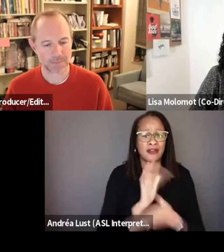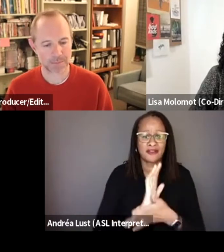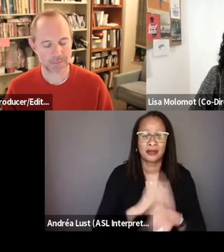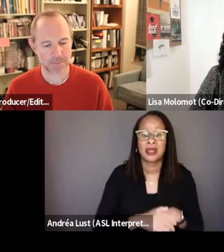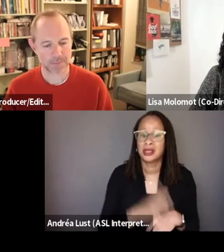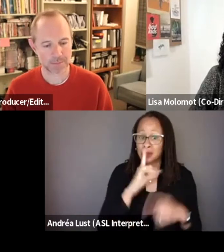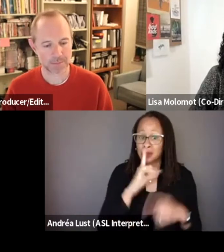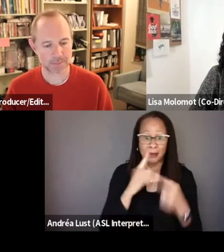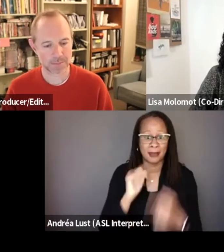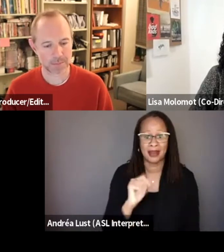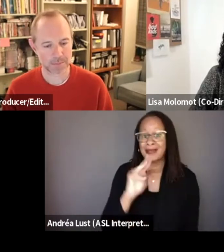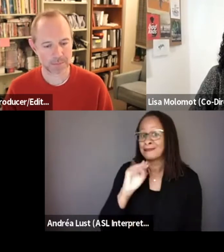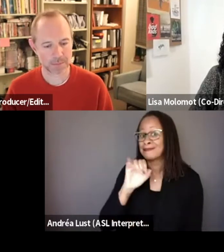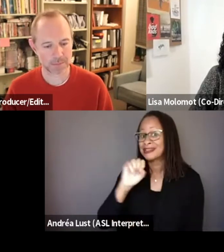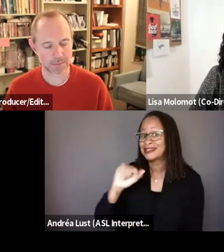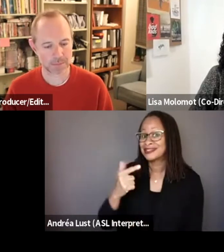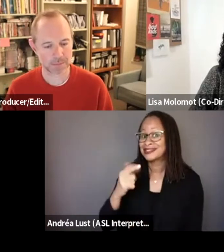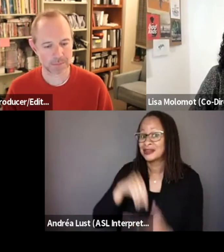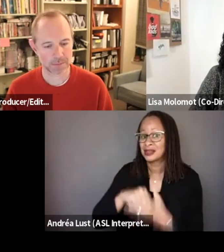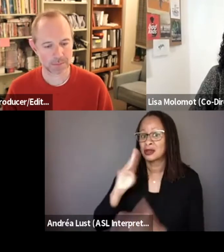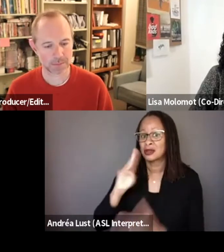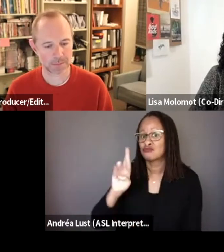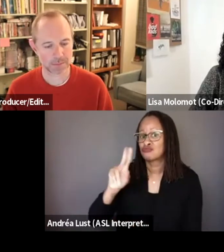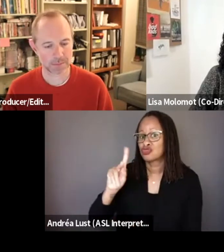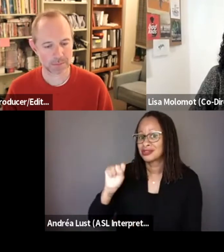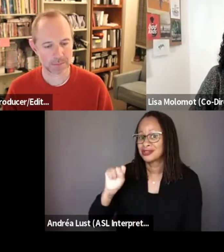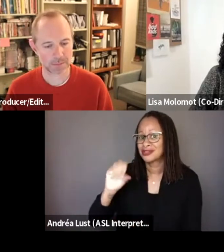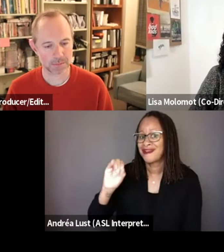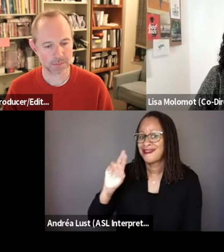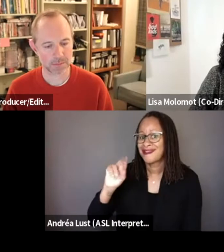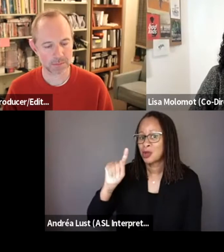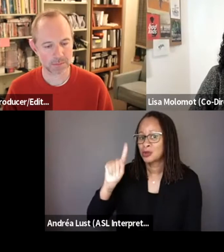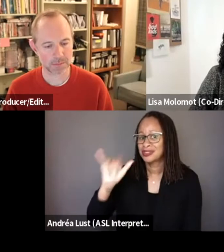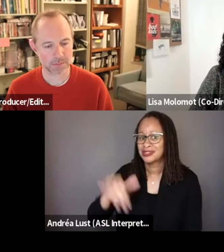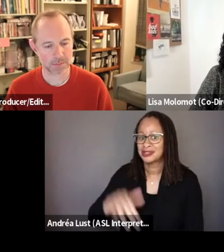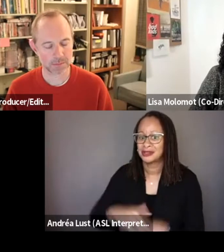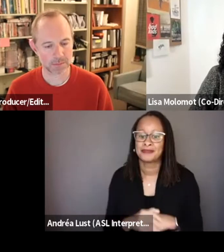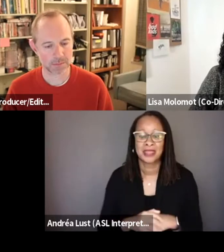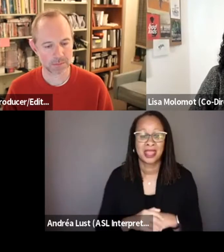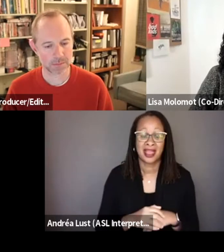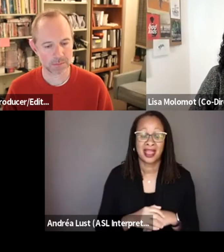And I guess I'd be remiss if I didn't start off by asking you Michelle,